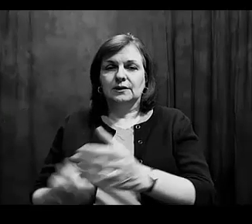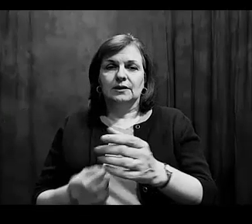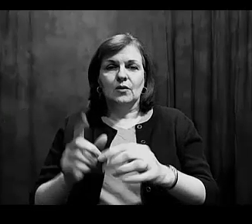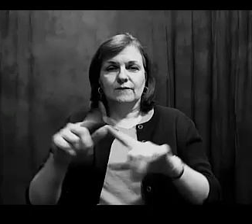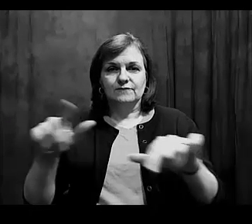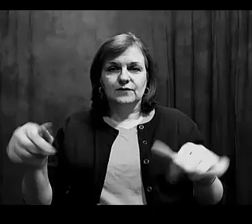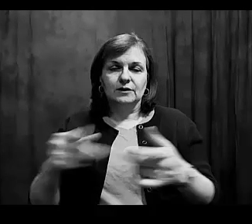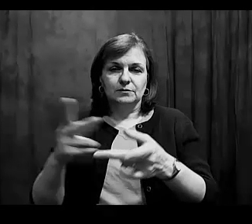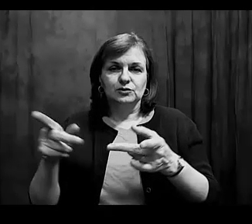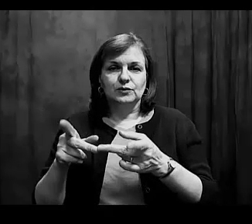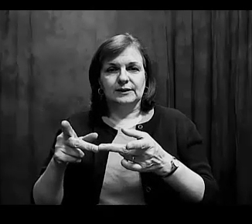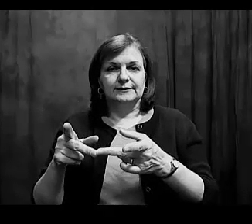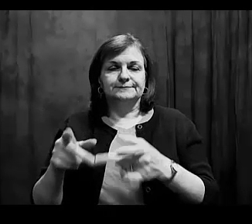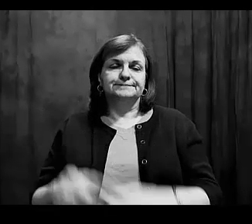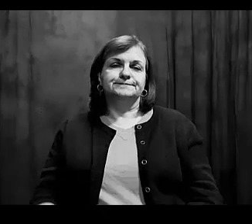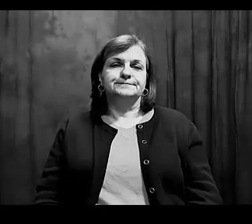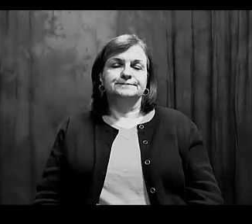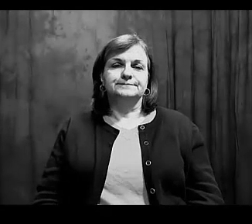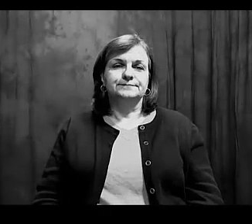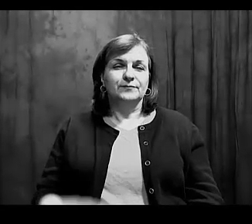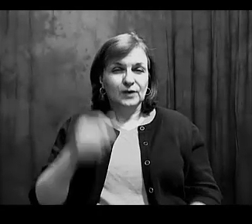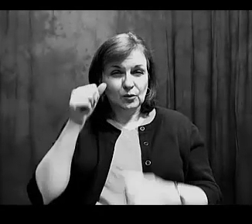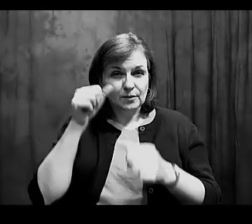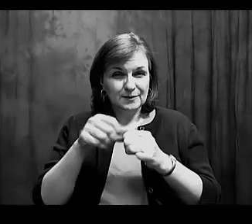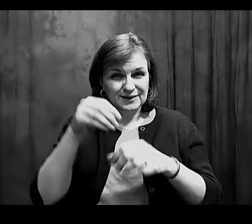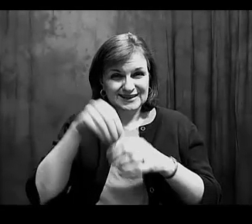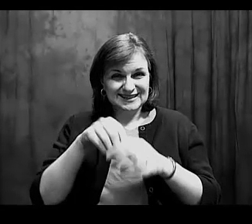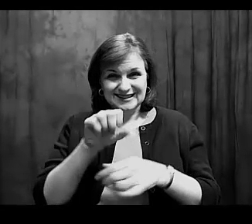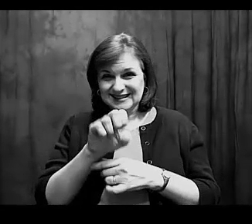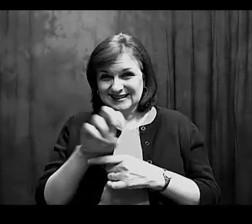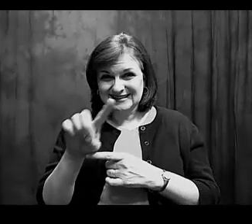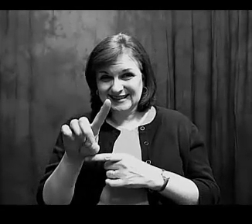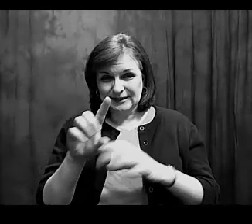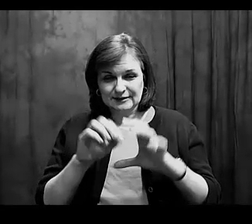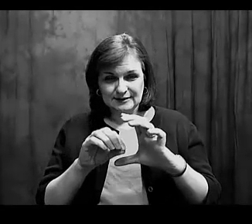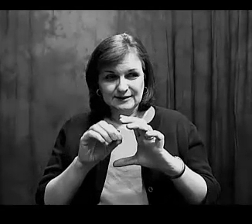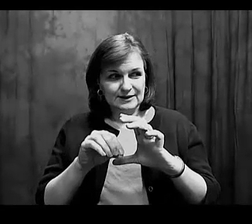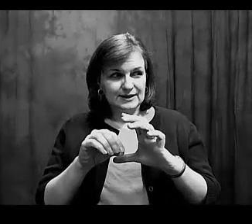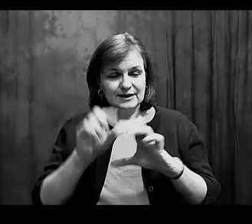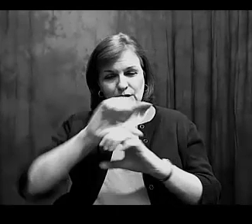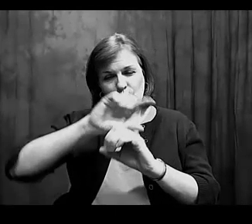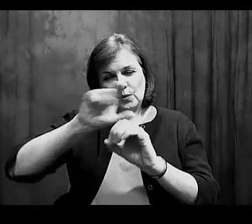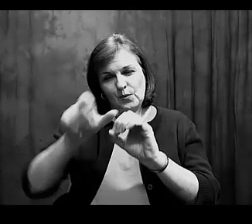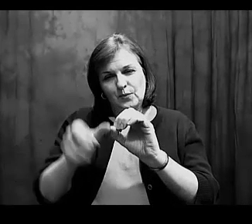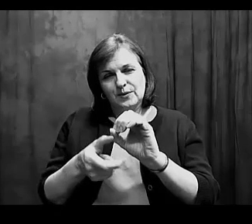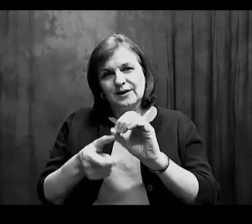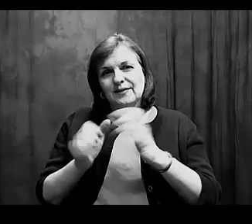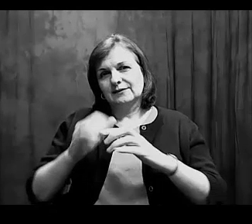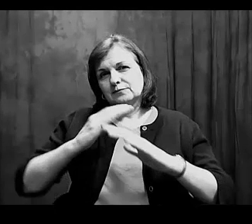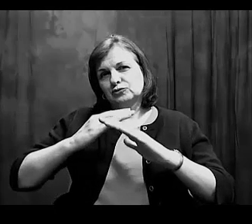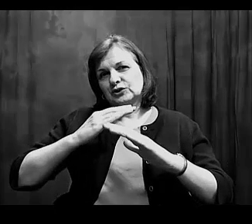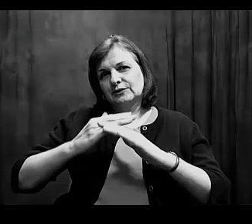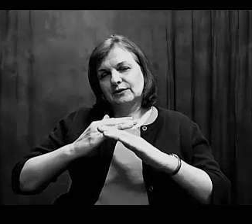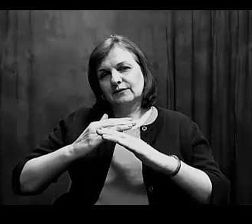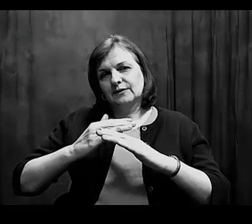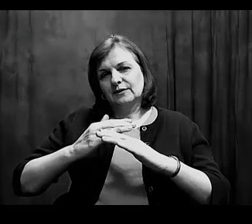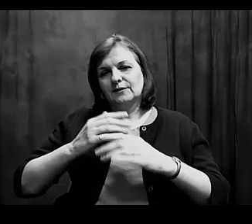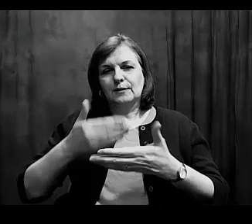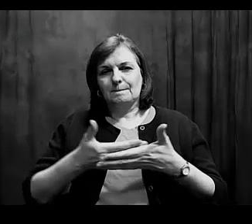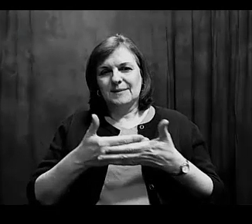to a new location remember that seed is going to give us a nice protective coating around our baby embryo it's just going to wait